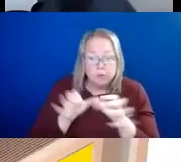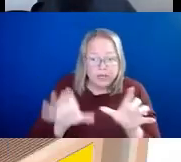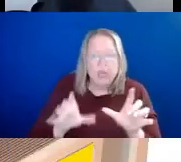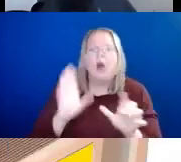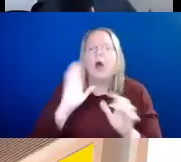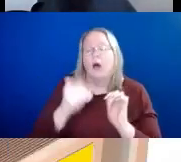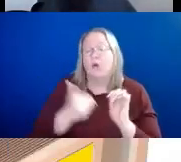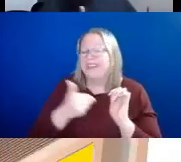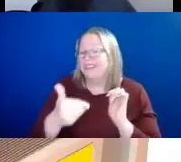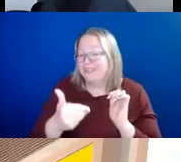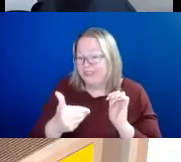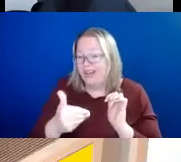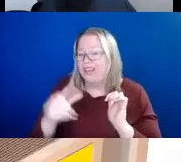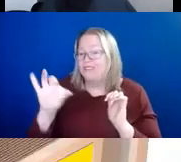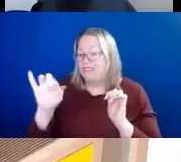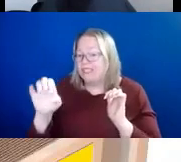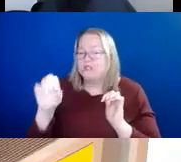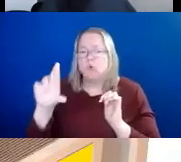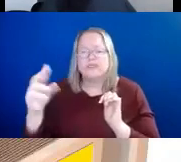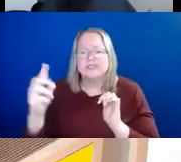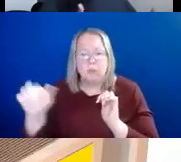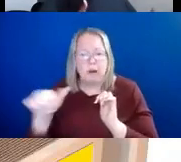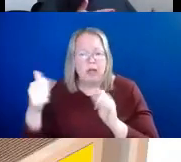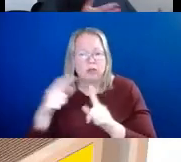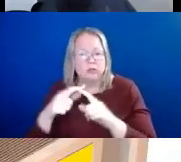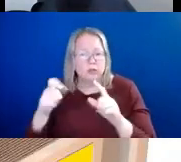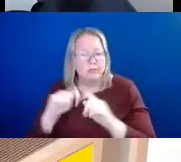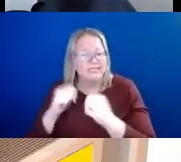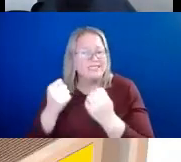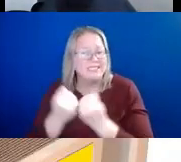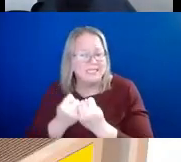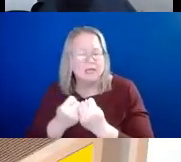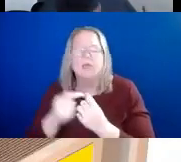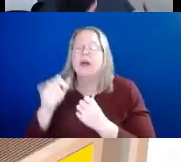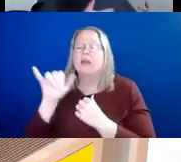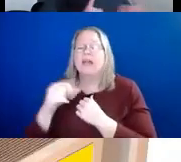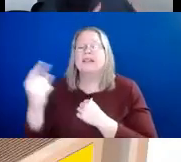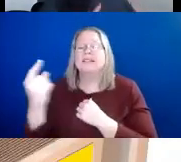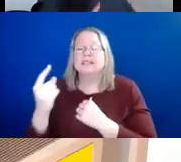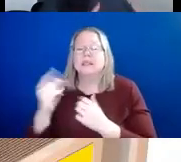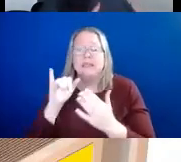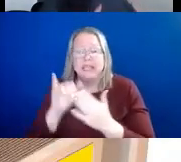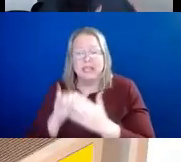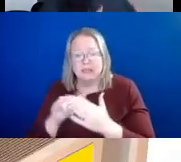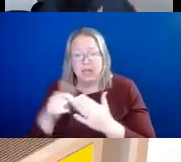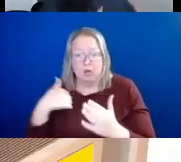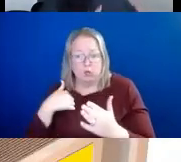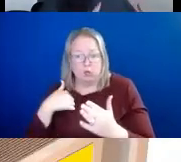12:58:28 Felice or someone else from the team, these are things that are being given to us